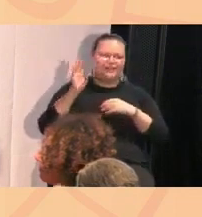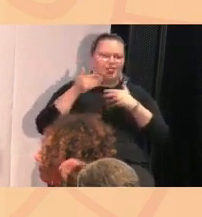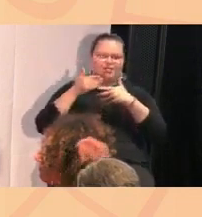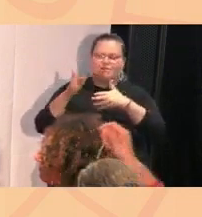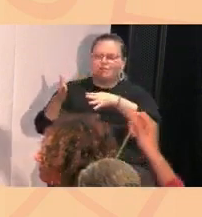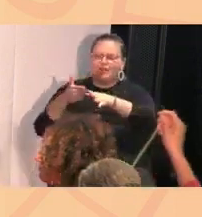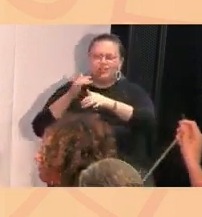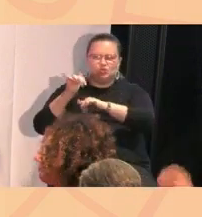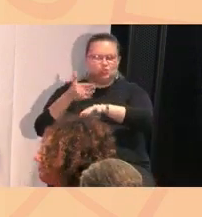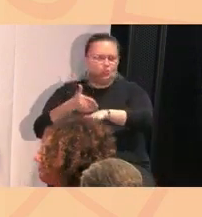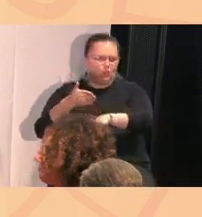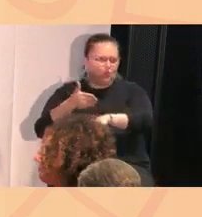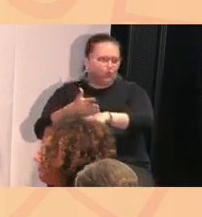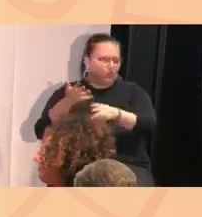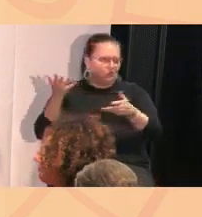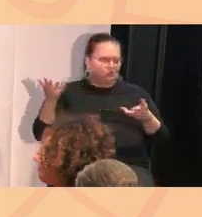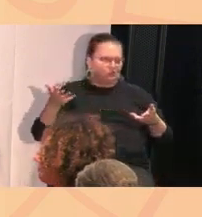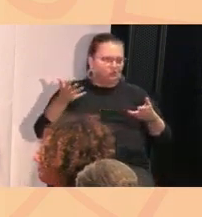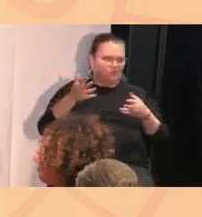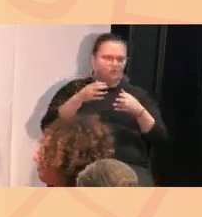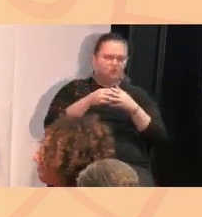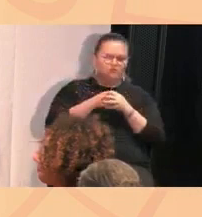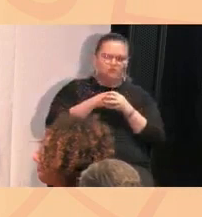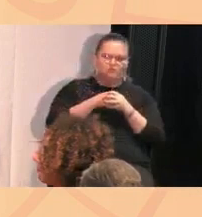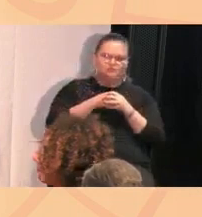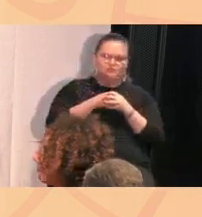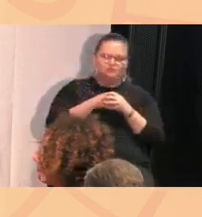And even as so much it's often the case as an artist that